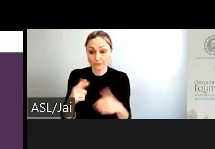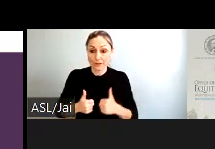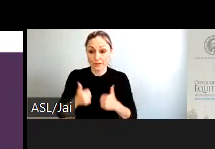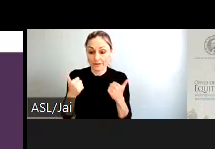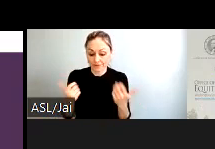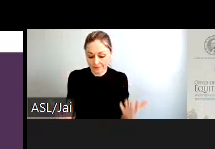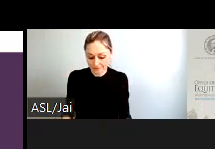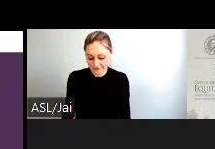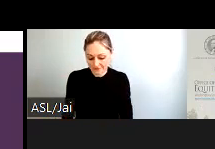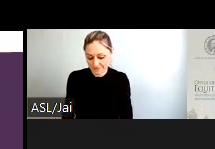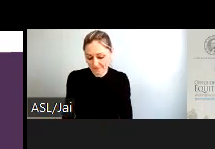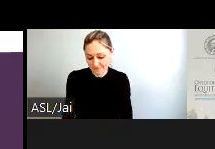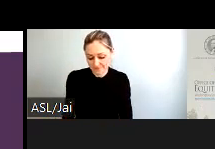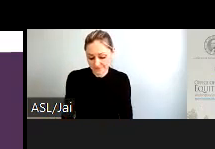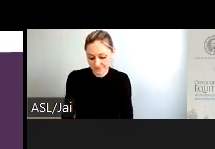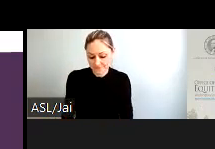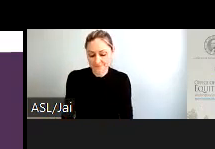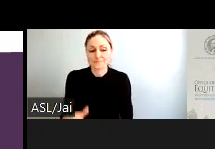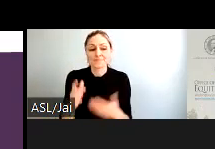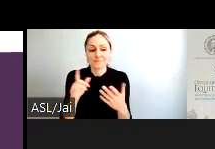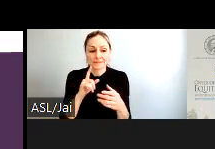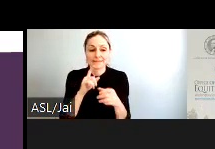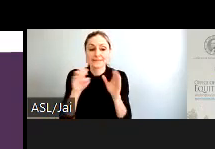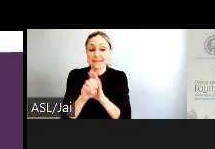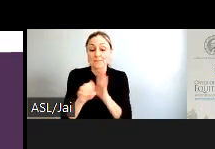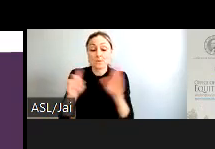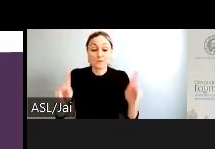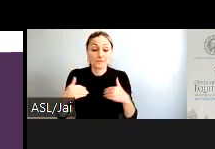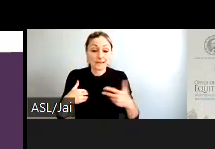So example, a person has three children and the event lasts four hours.